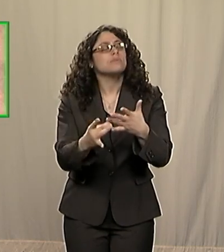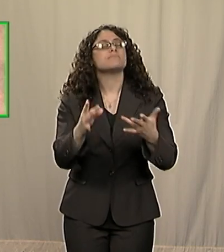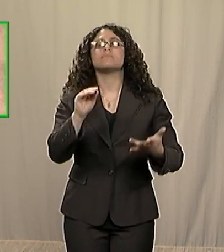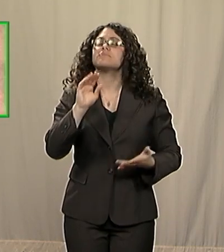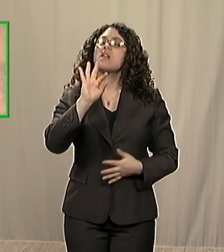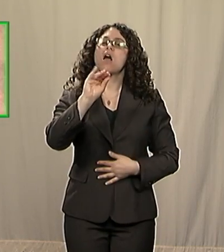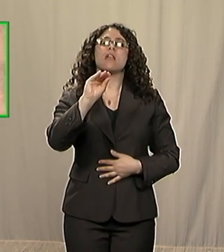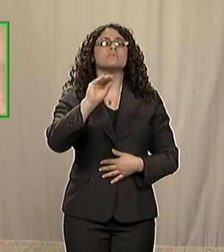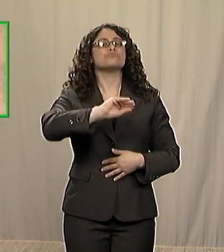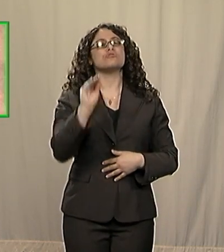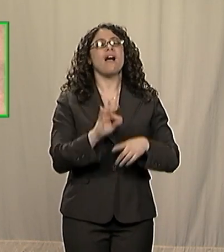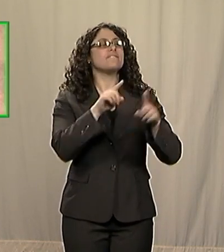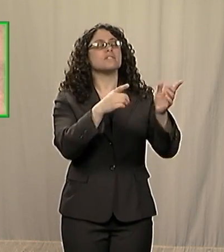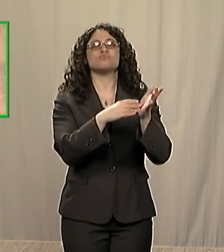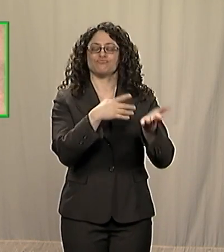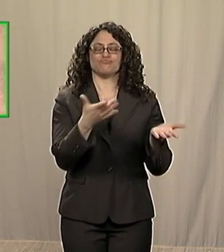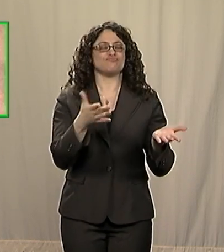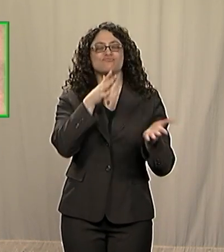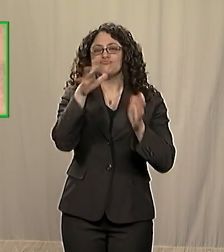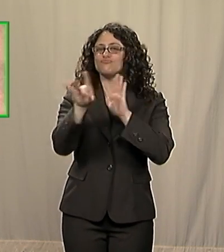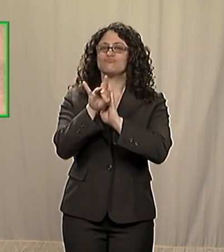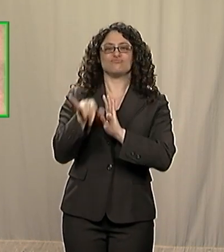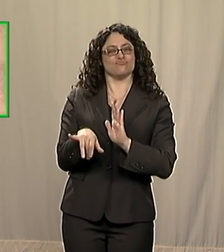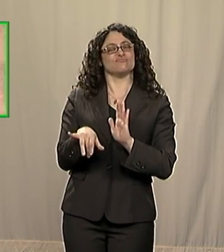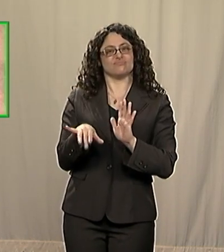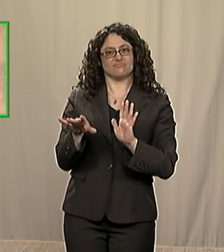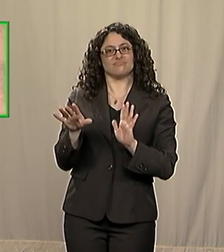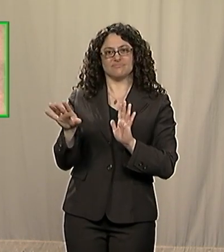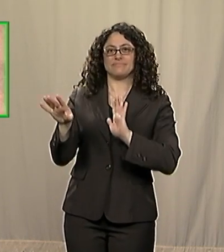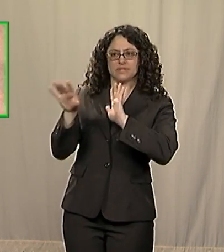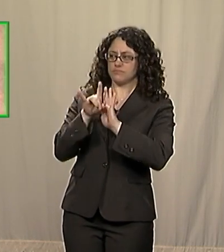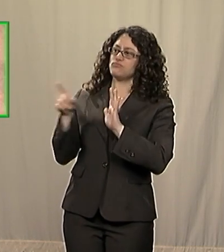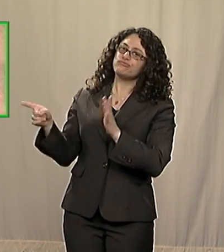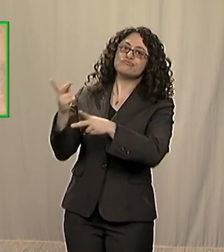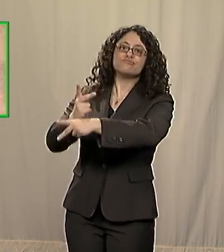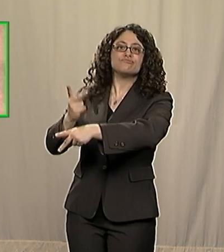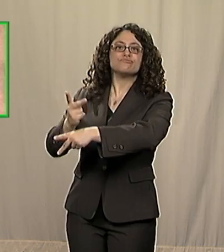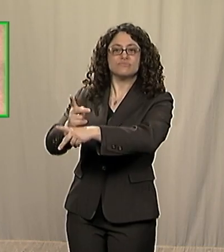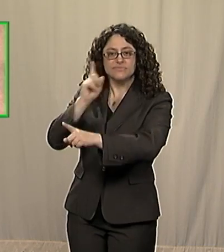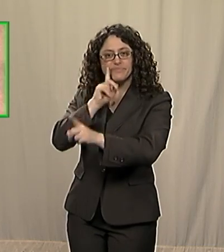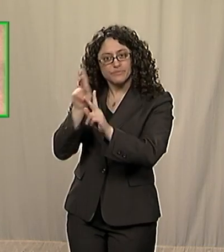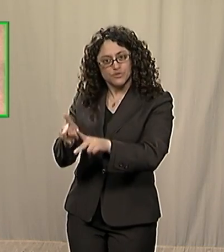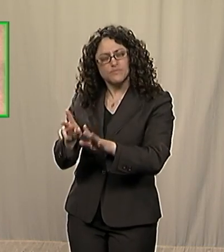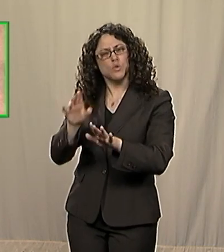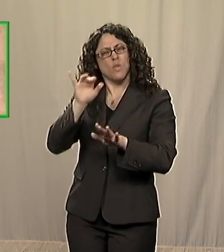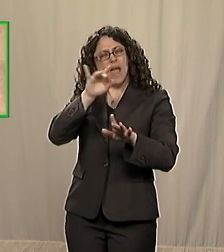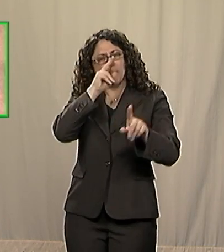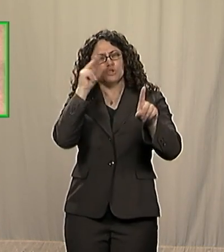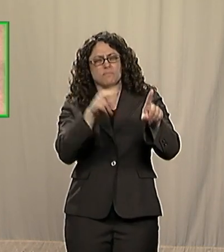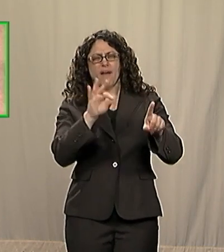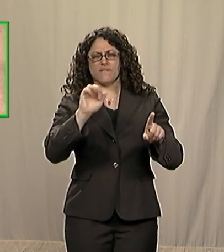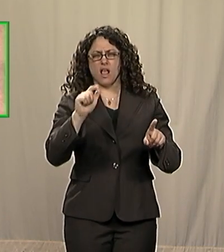So the perception of alignment is very interesting. And one of the possible reasons for that is there